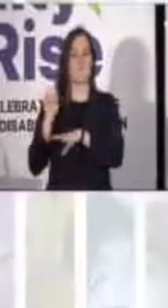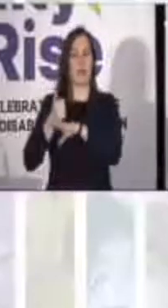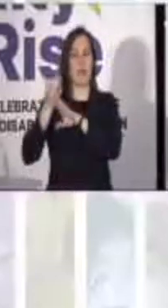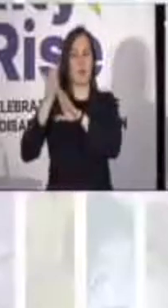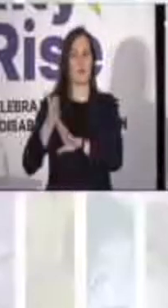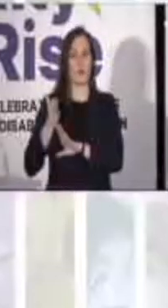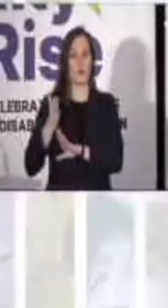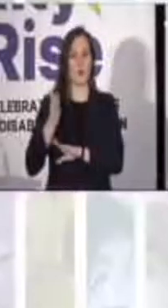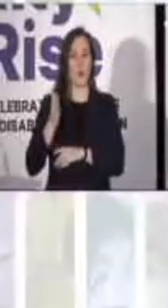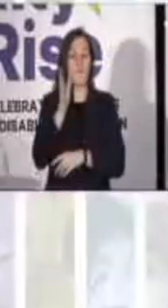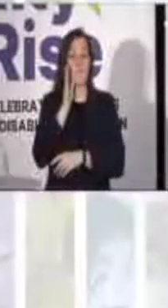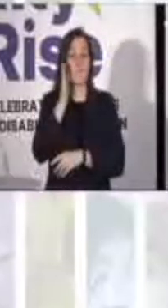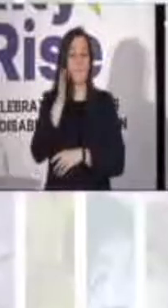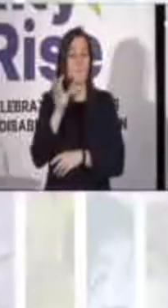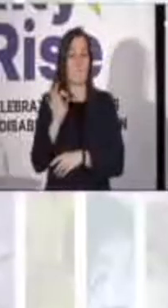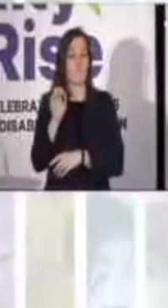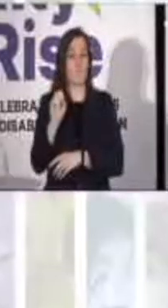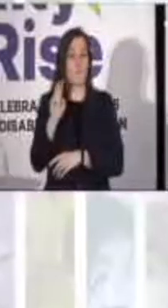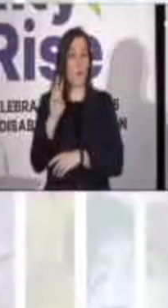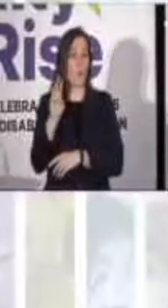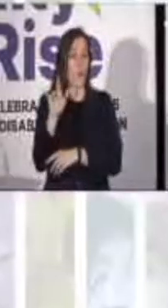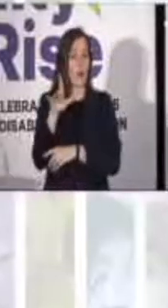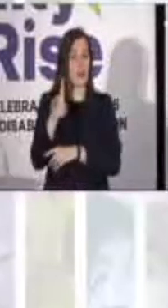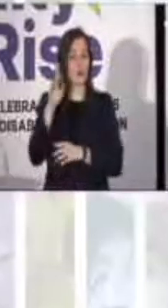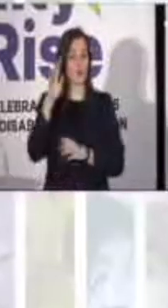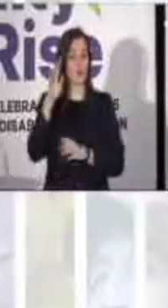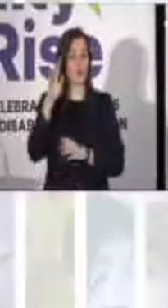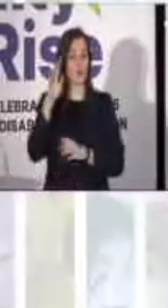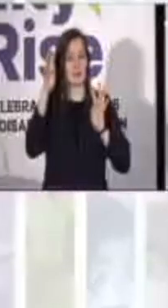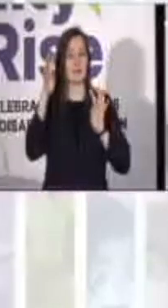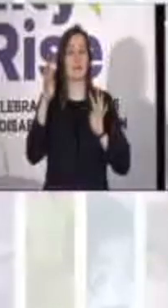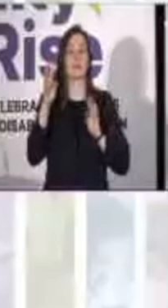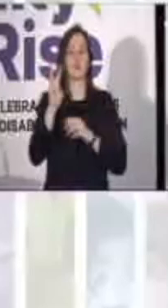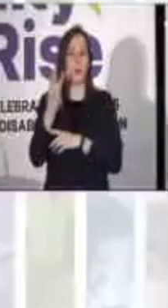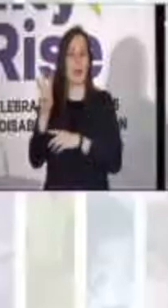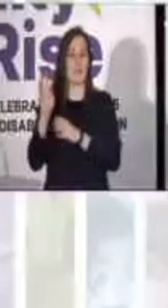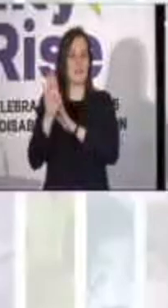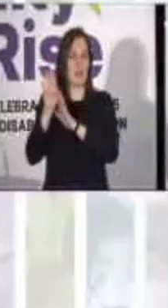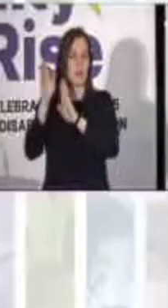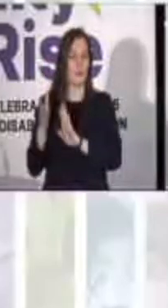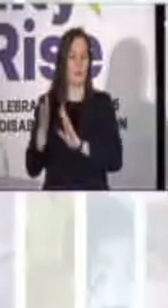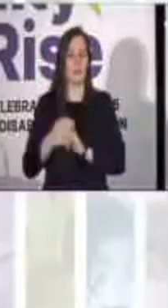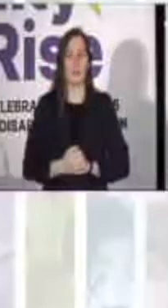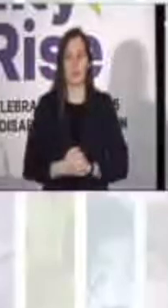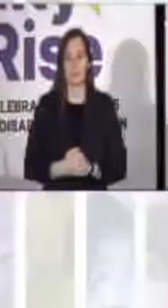AND EMILY TOWNS THE COMPANY'S WEB DEVELOPER. FORWARD CREATIVE IS A CREATIVE AGENCY,